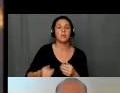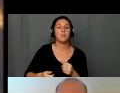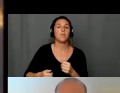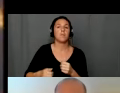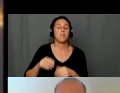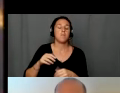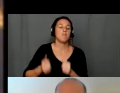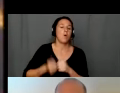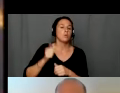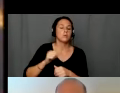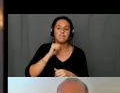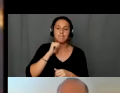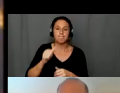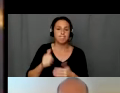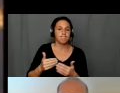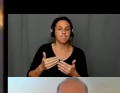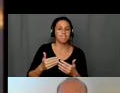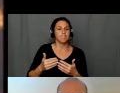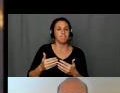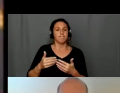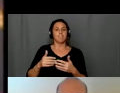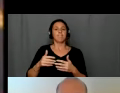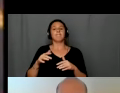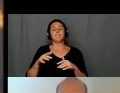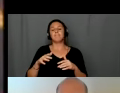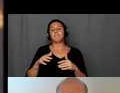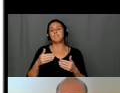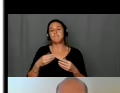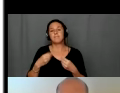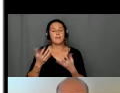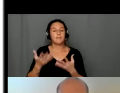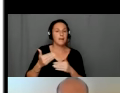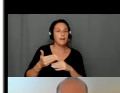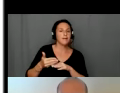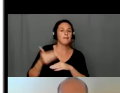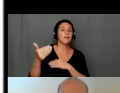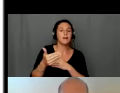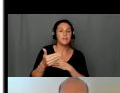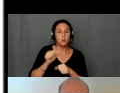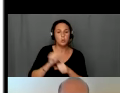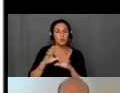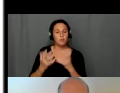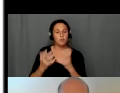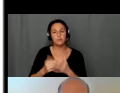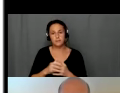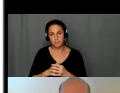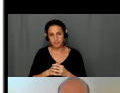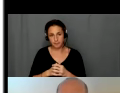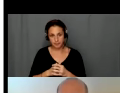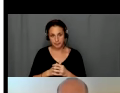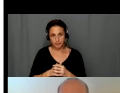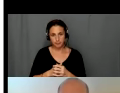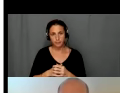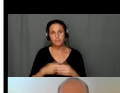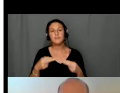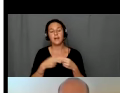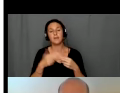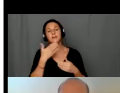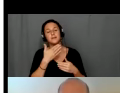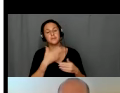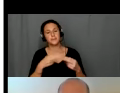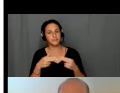How do I move it to the next slide? No sorry